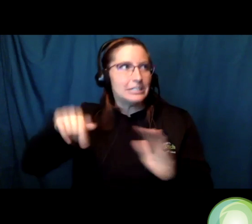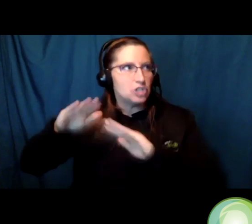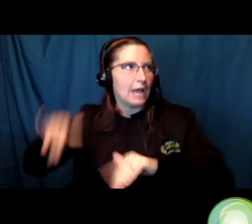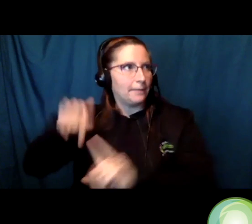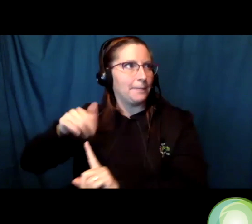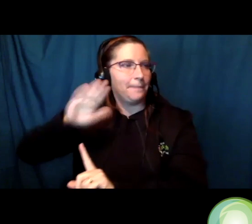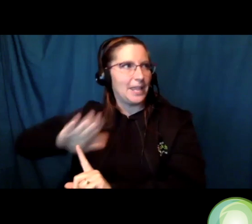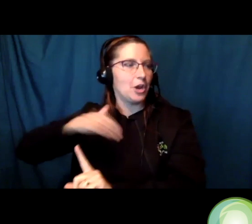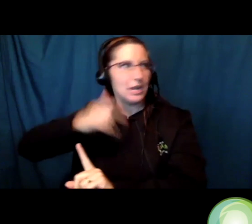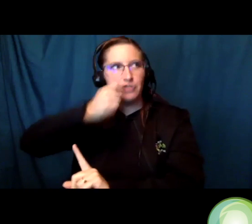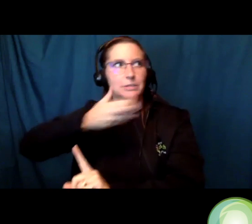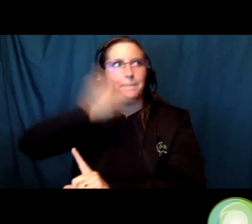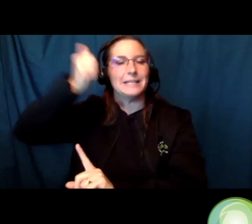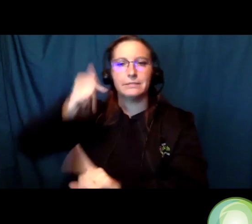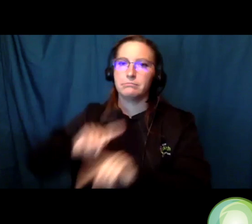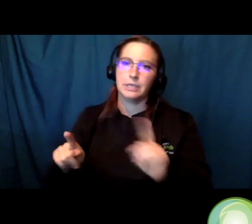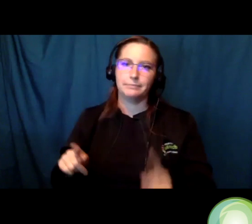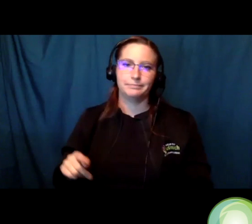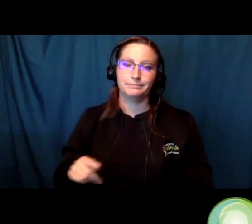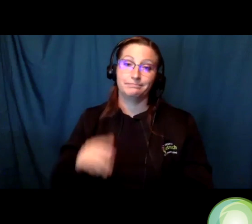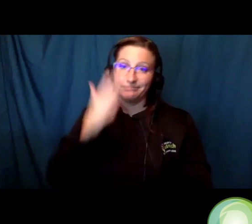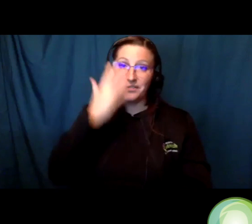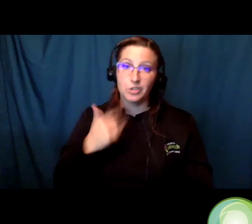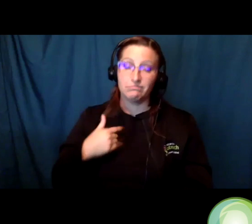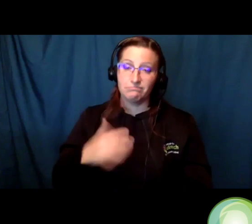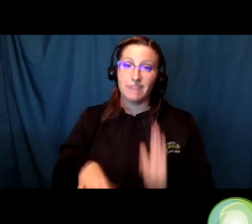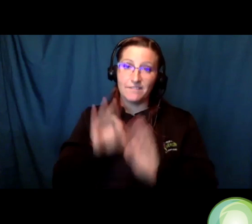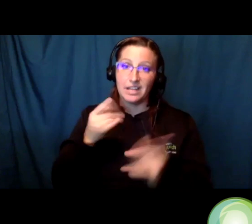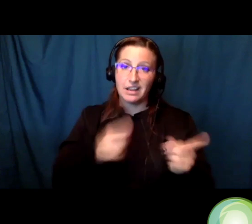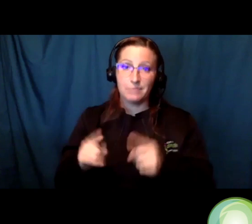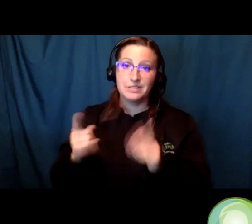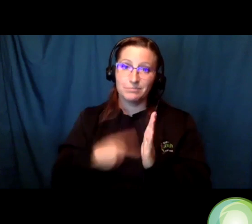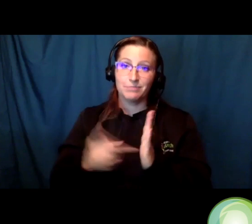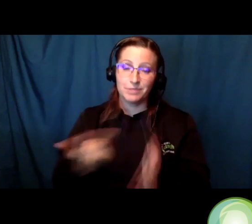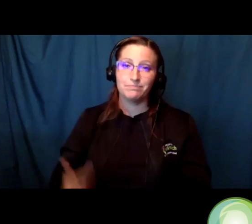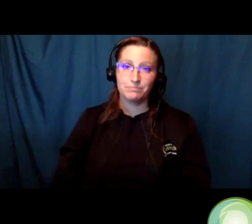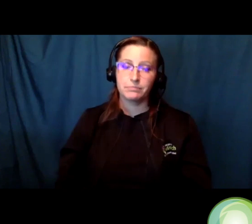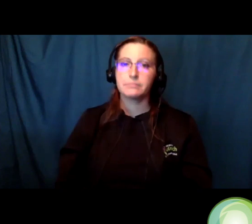unfortunately I have also found that to sometimes be the case. Heidi: And so this is Heidi again. I'm gonna